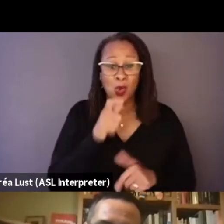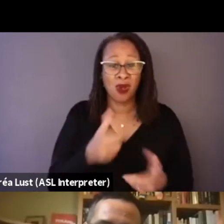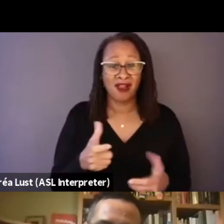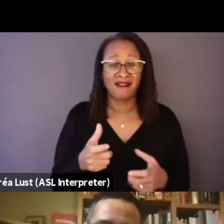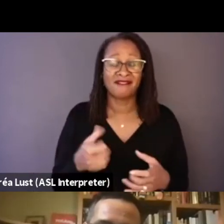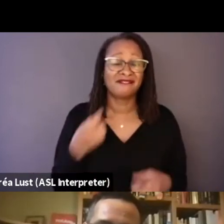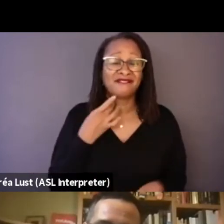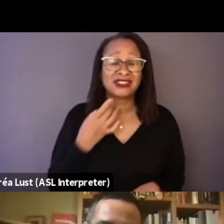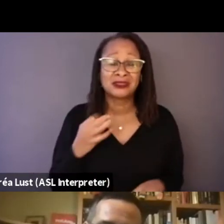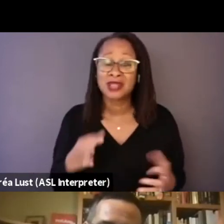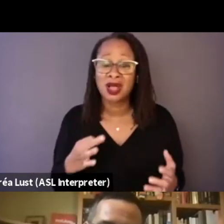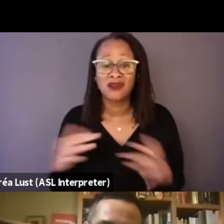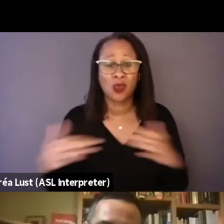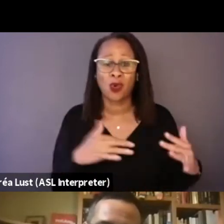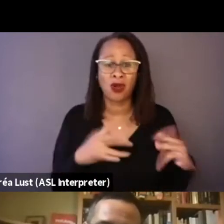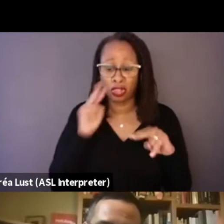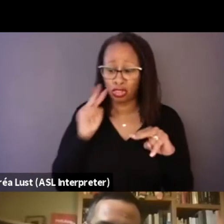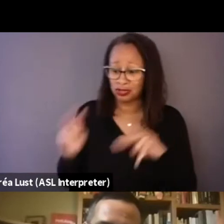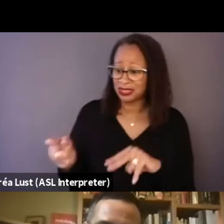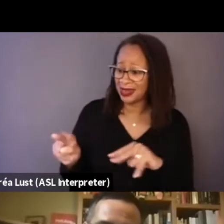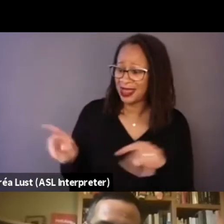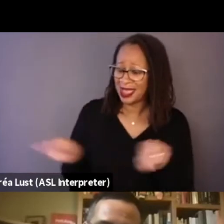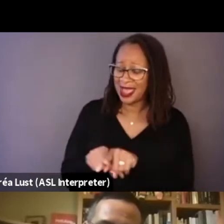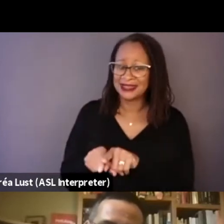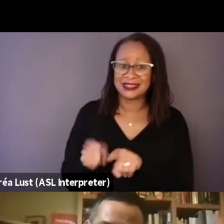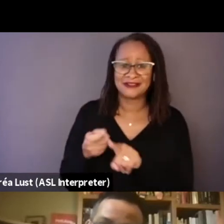are also treated like they're from something... From the dark ages or something